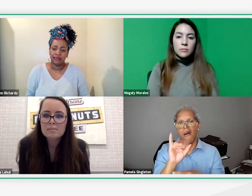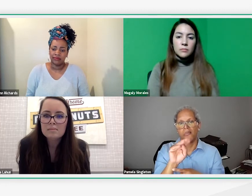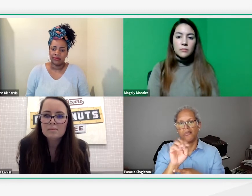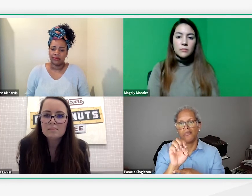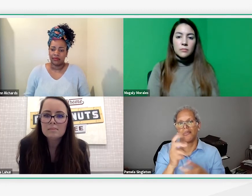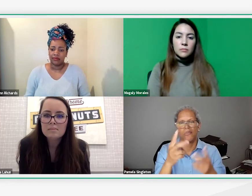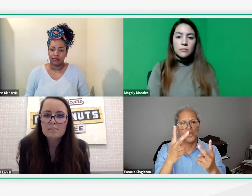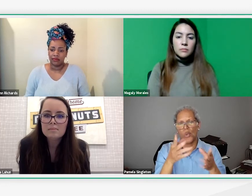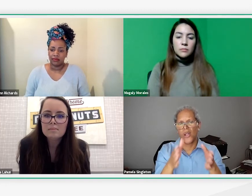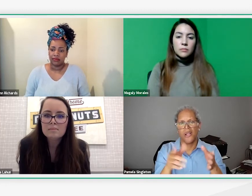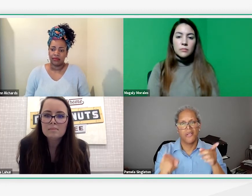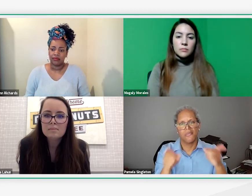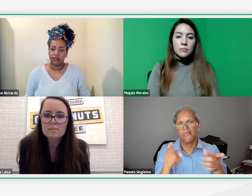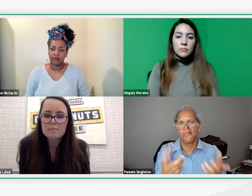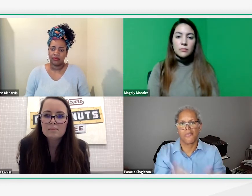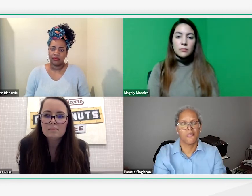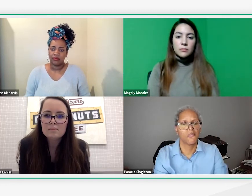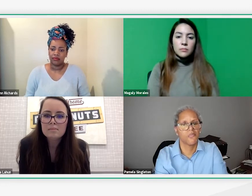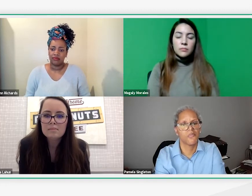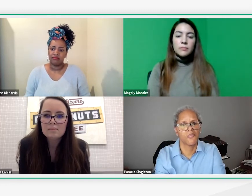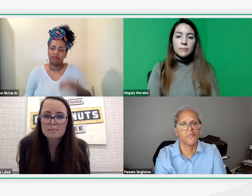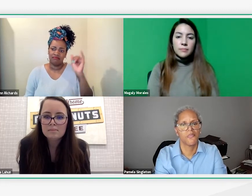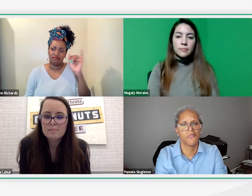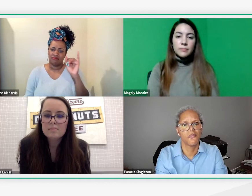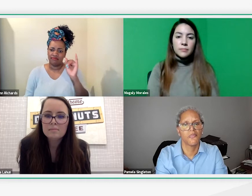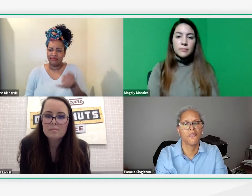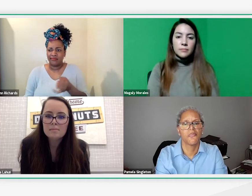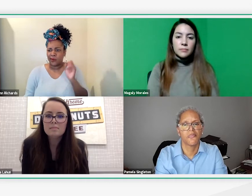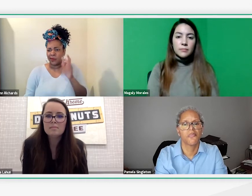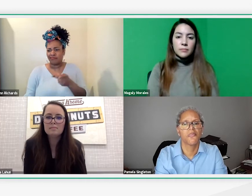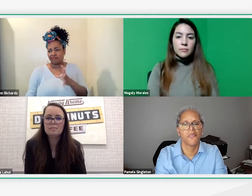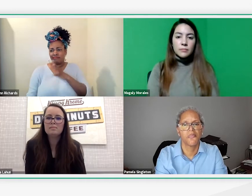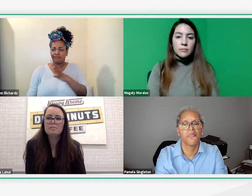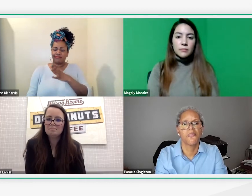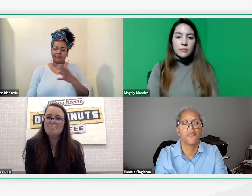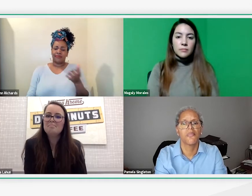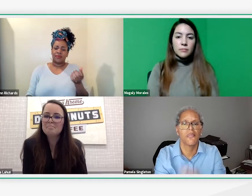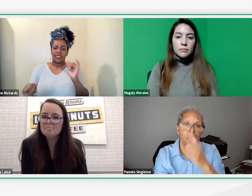So, basically, last year's or your income. >>ROXANN RICHARDS: